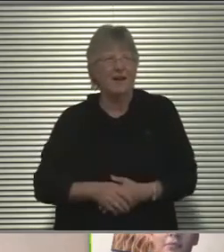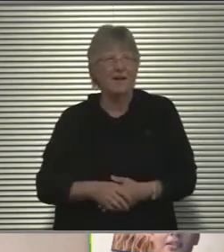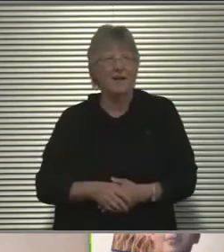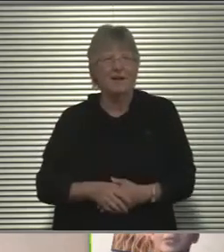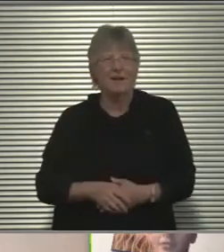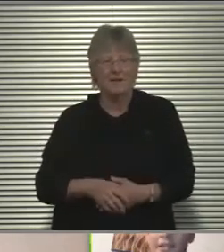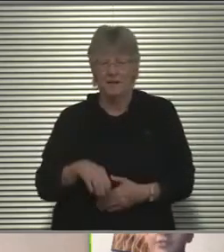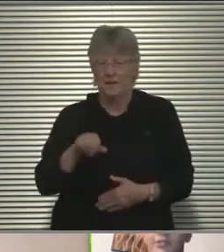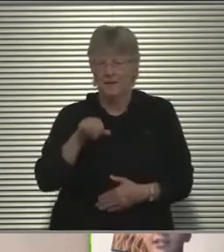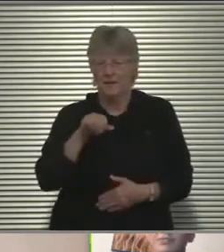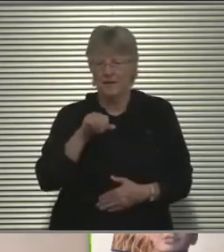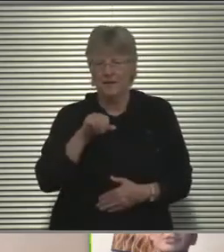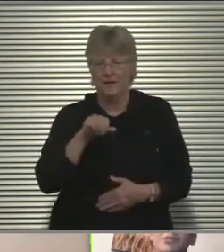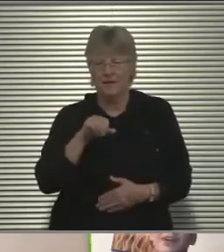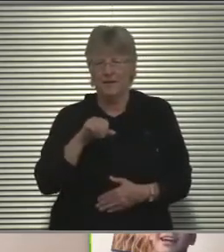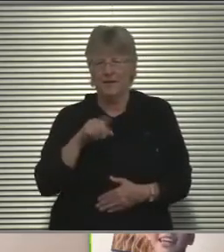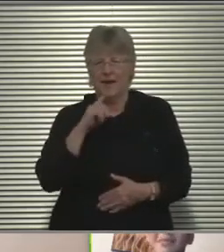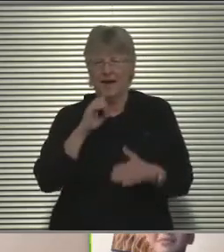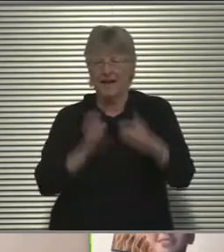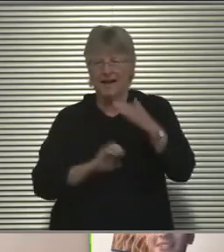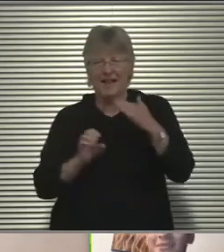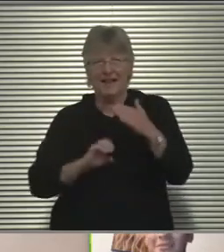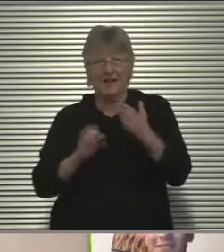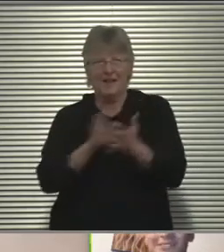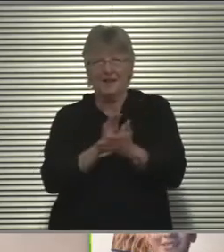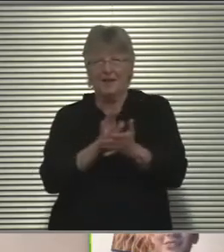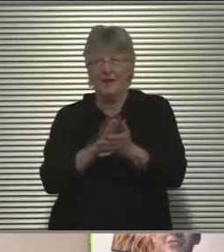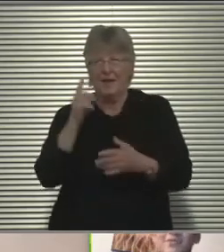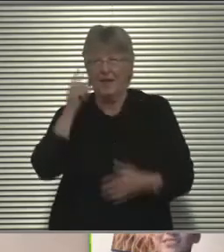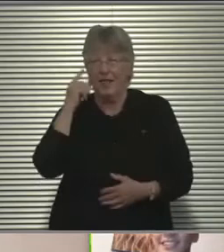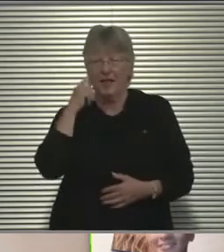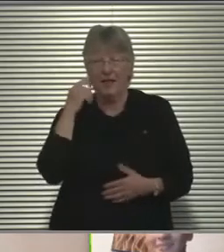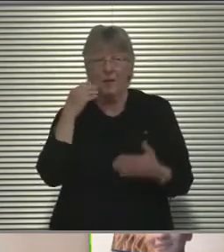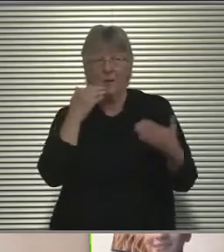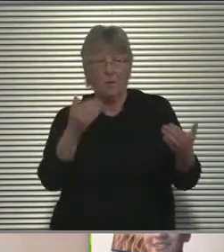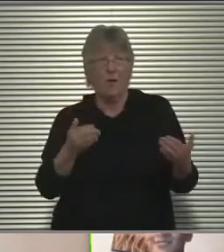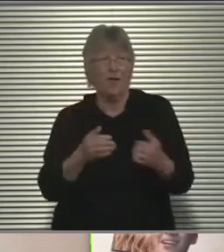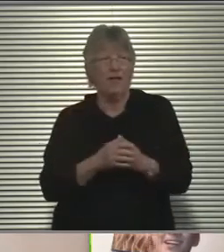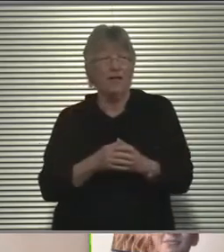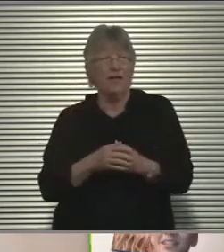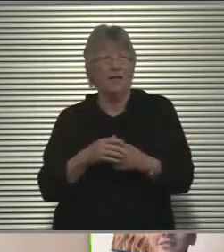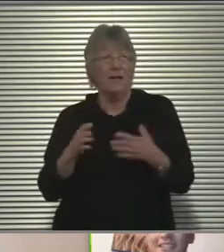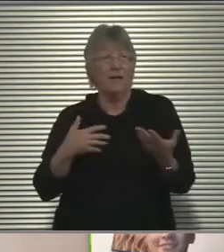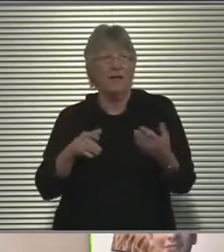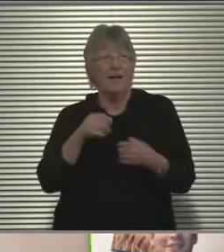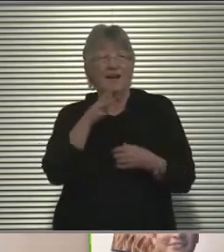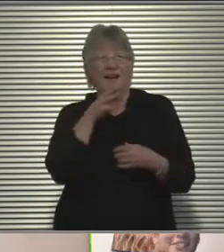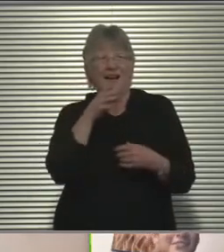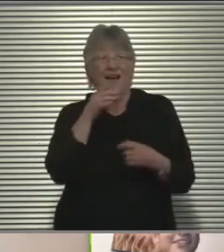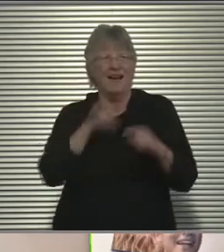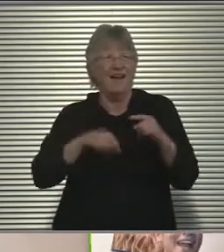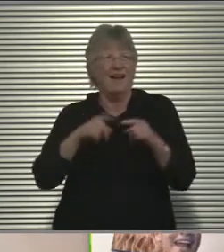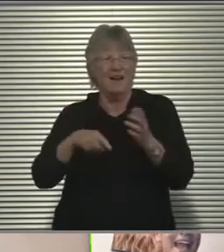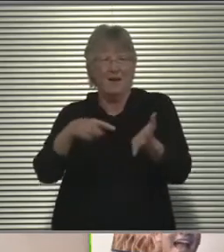do all the things, you know, that I'm doing right now. In elementary school, I came in with a number two pencil that was sharpened with a knife by my mom because we couldn't afford a pencil sharpener.